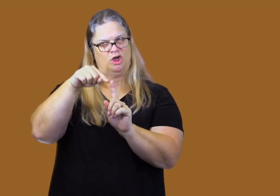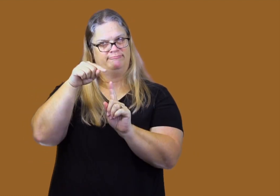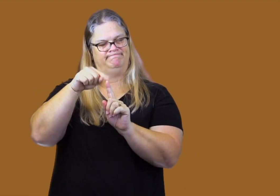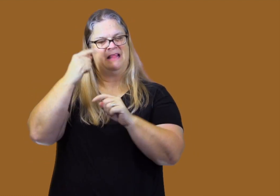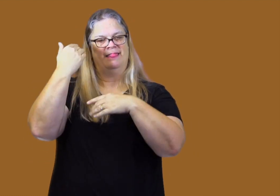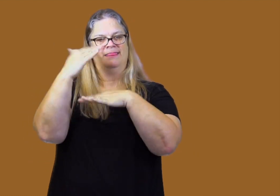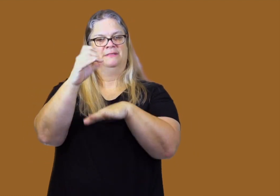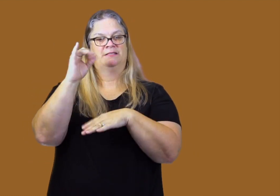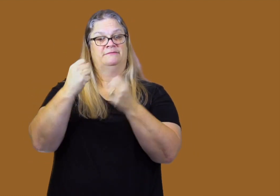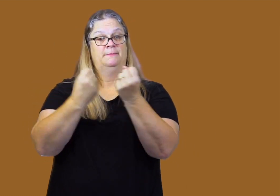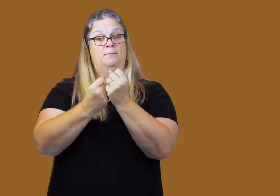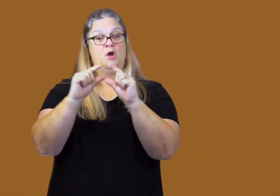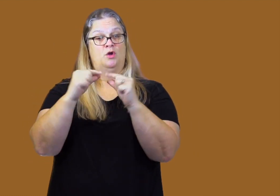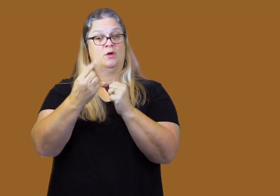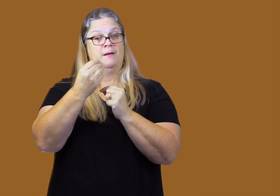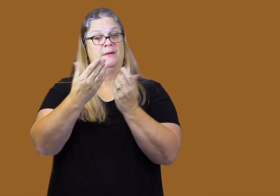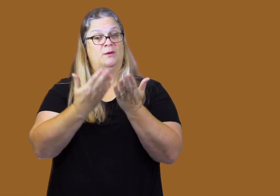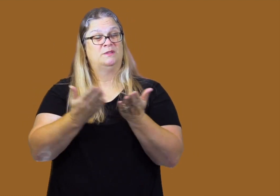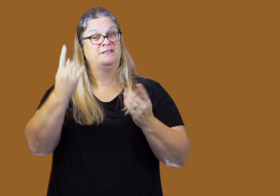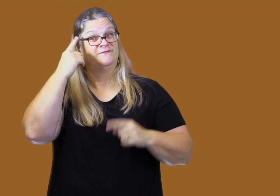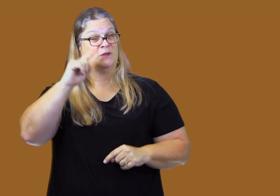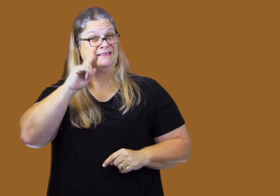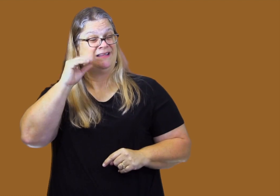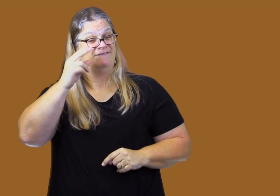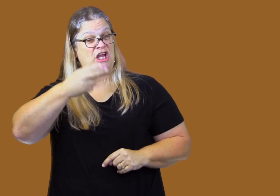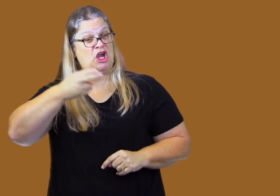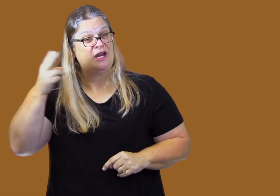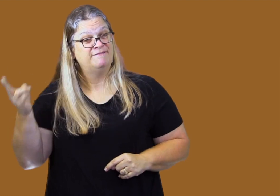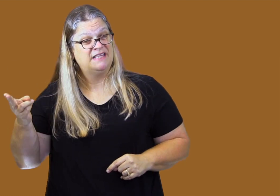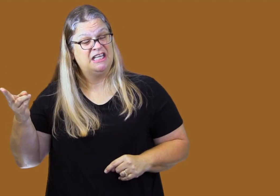Remember the limits of support groups and resources for deaf and hard of hearing.